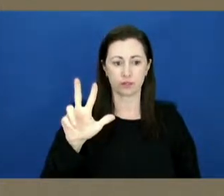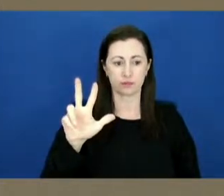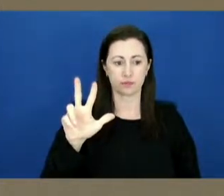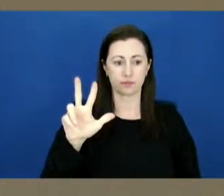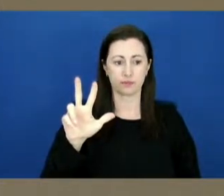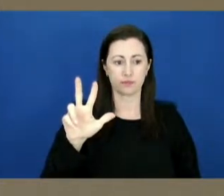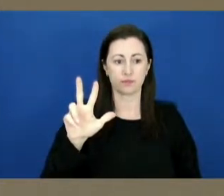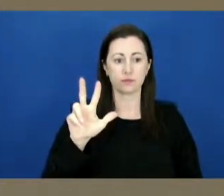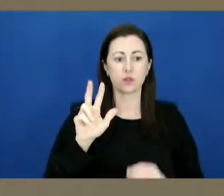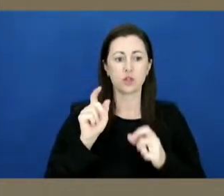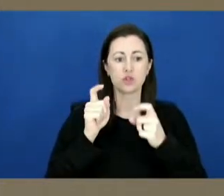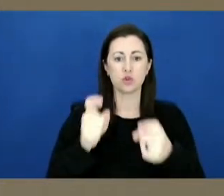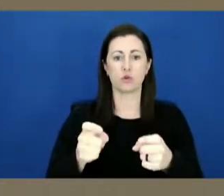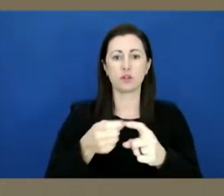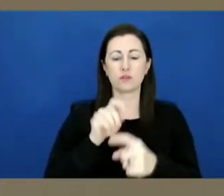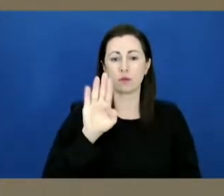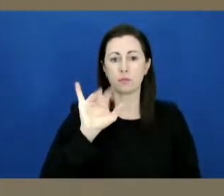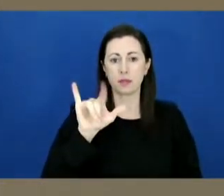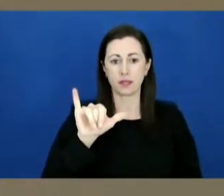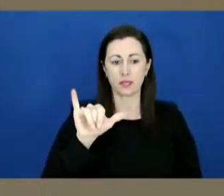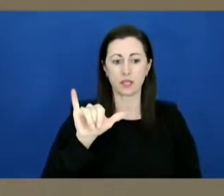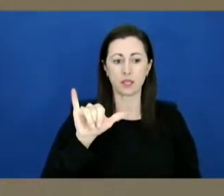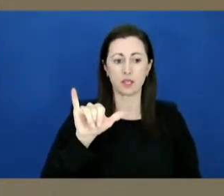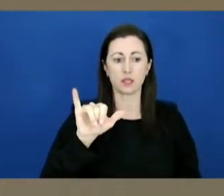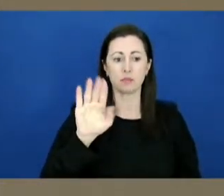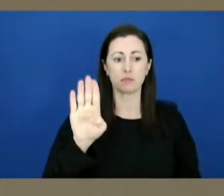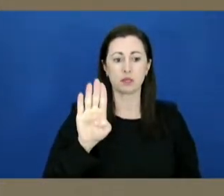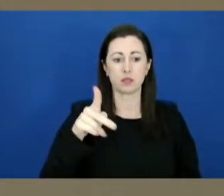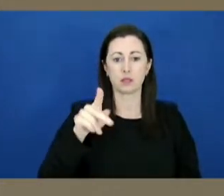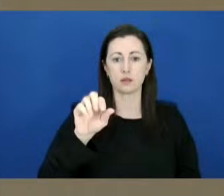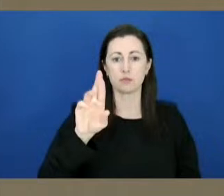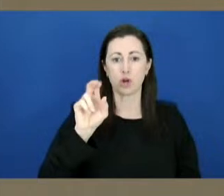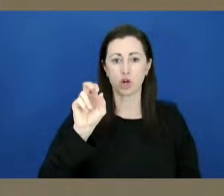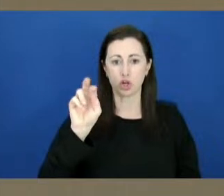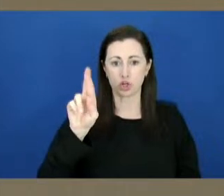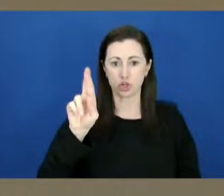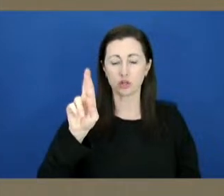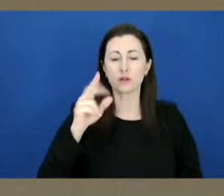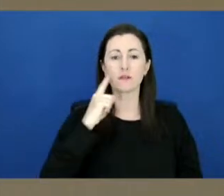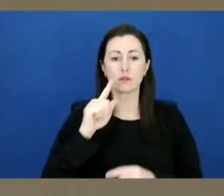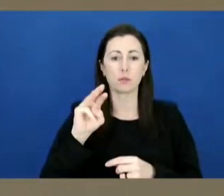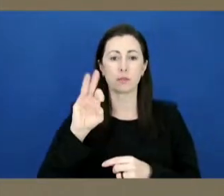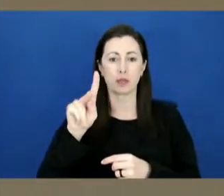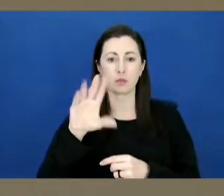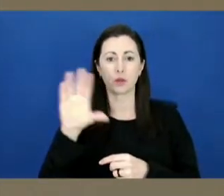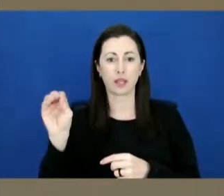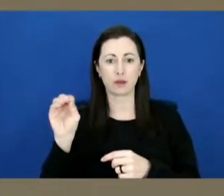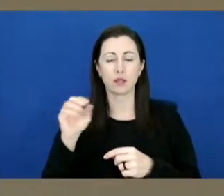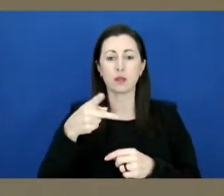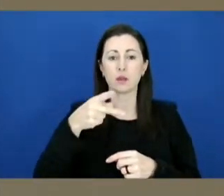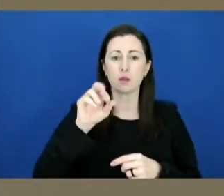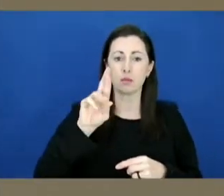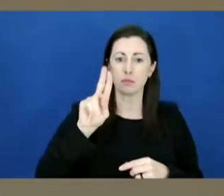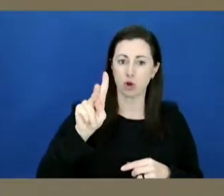NEXT ITEM IS 25-0253.